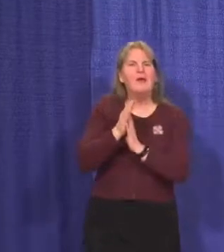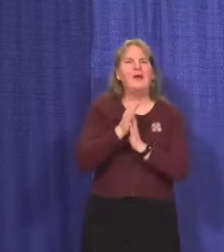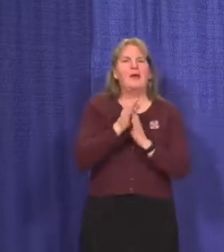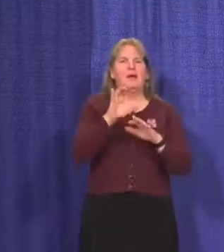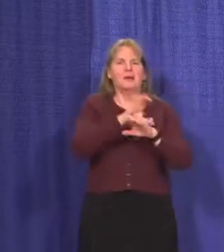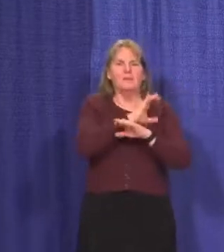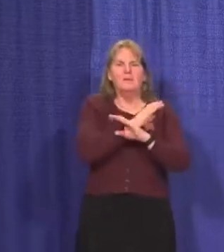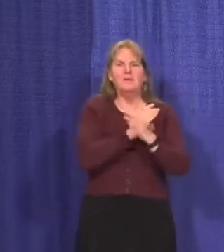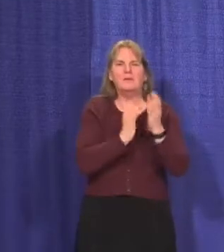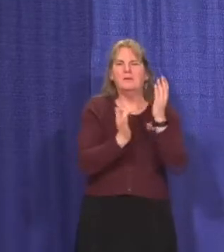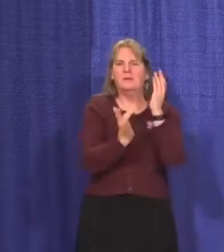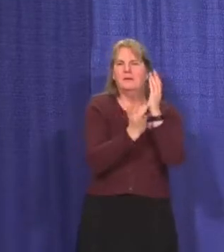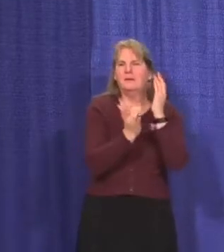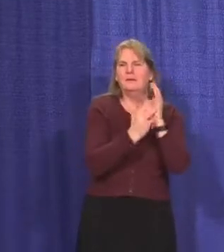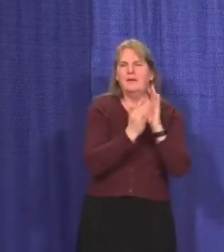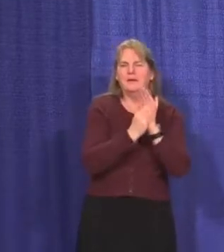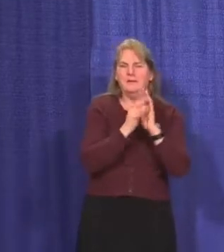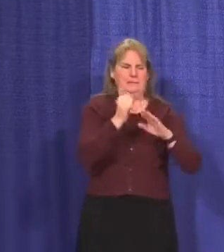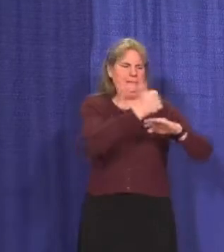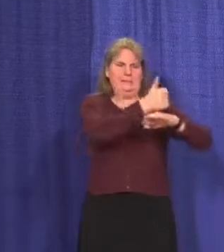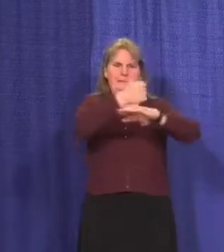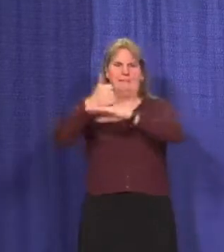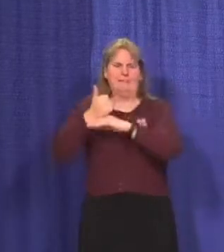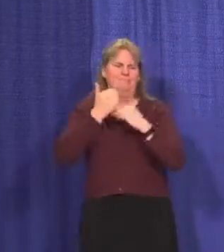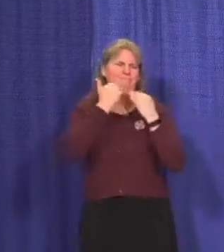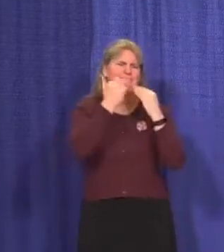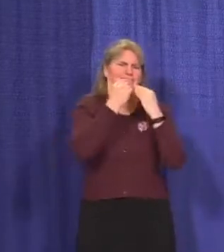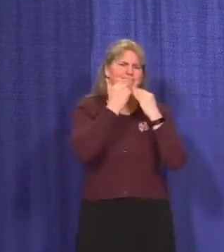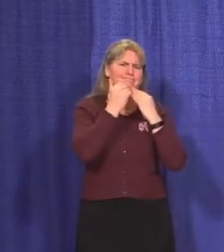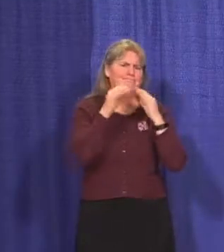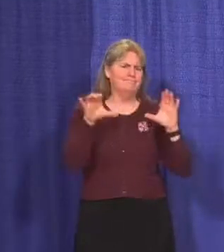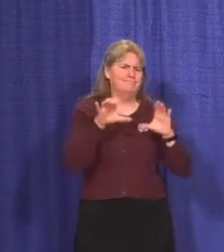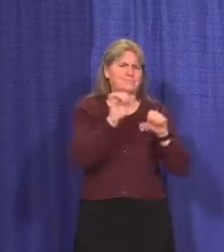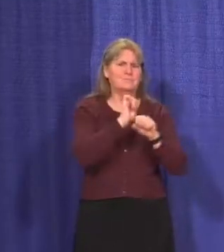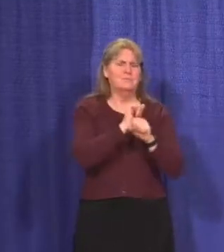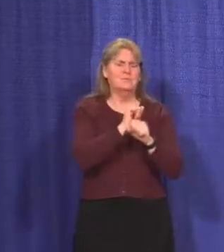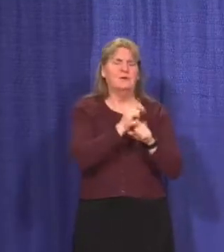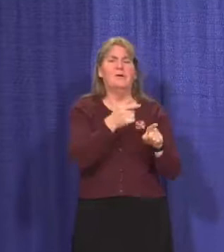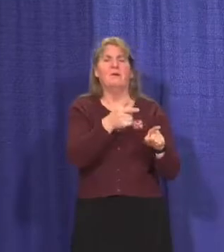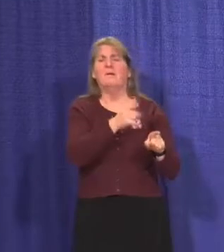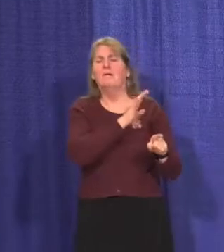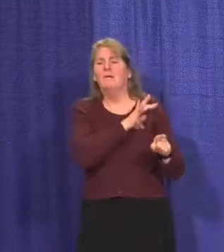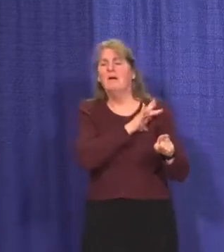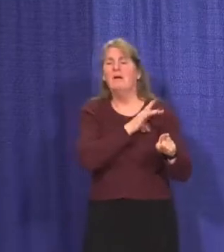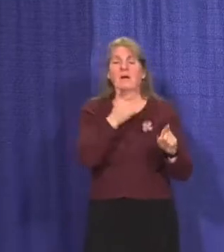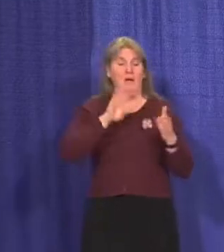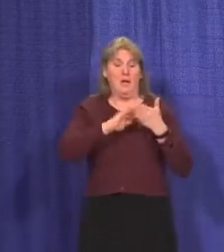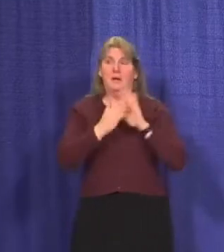and the reception of these teams in the community has been outstanding and thanks to those